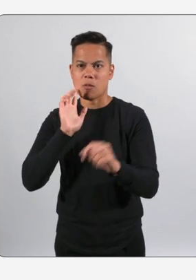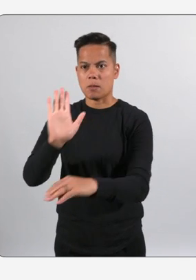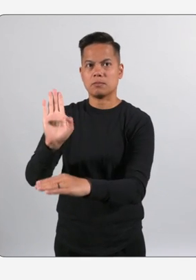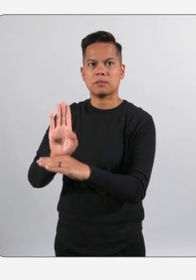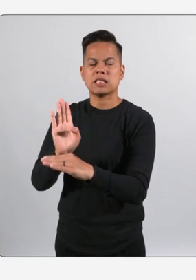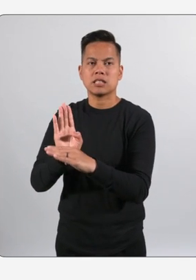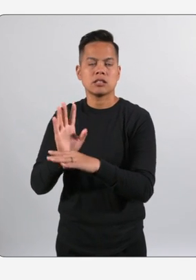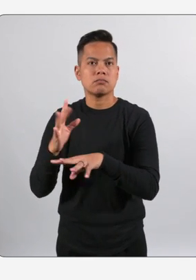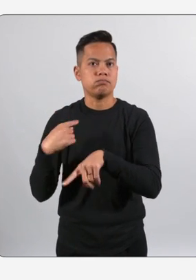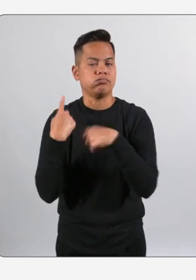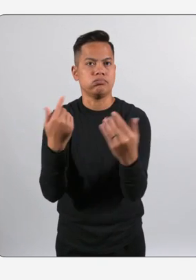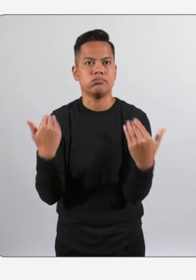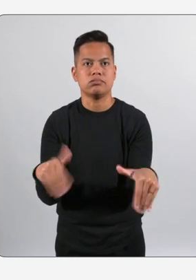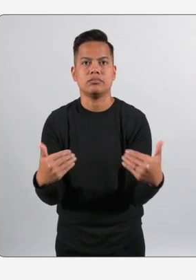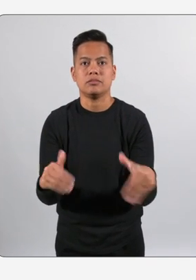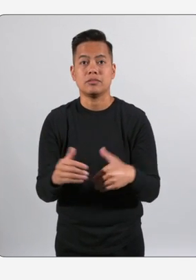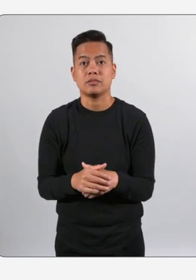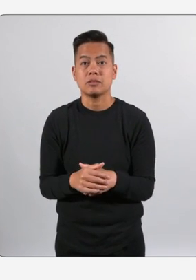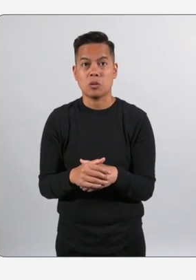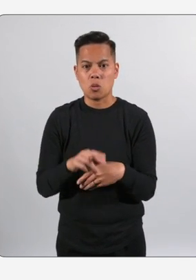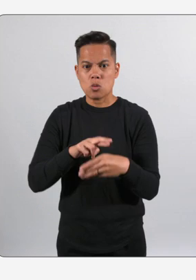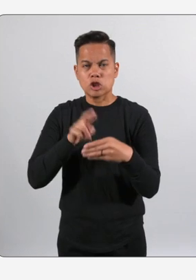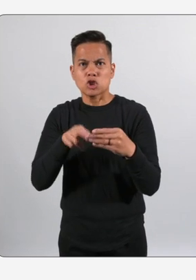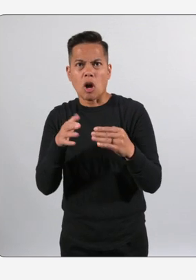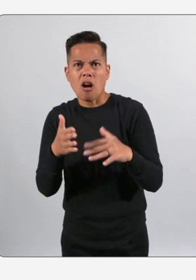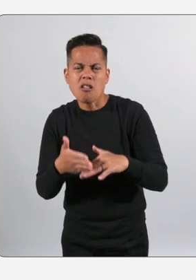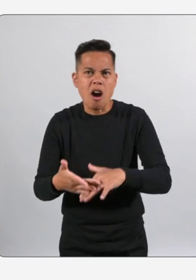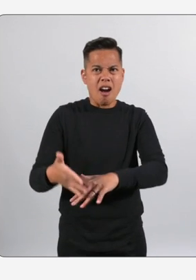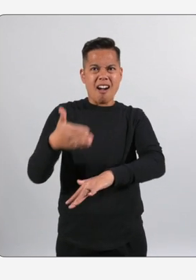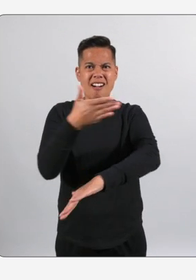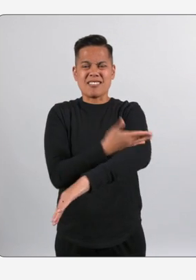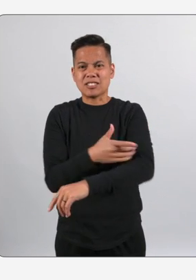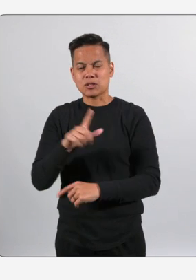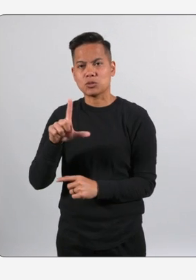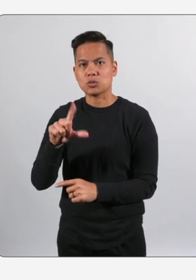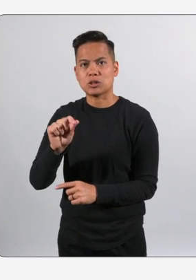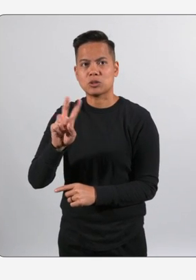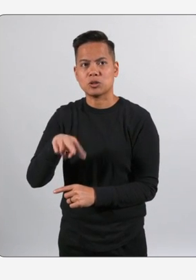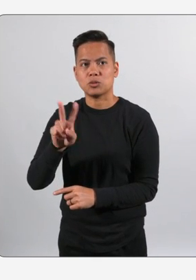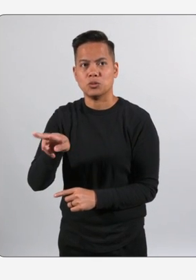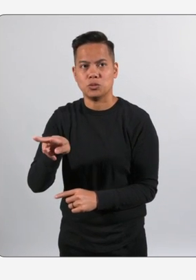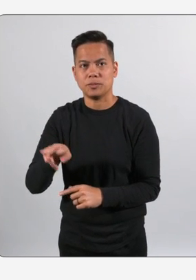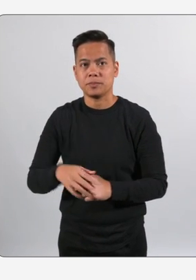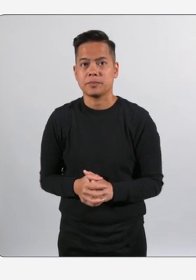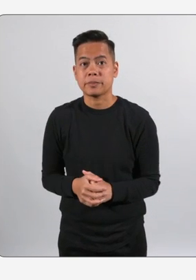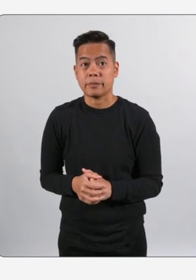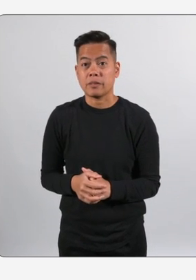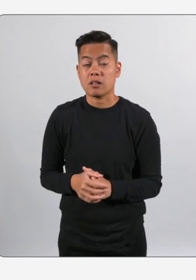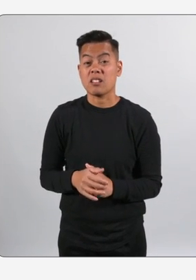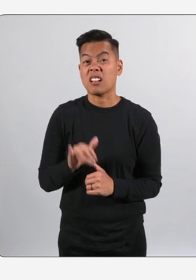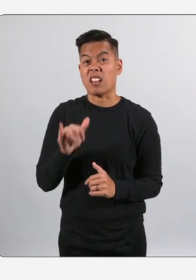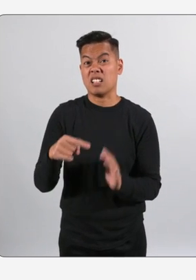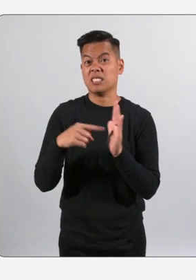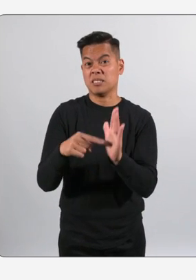and the results were even better in 2022! This is only one example of how